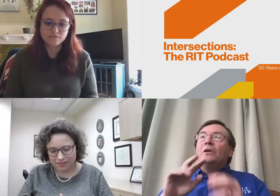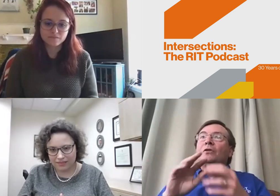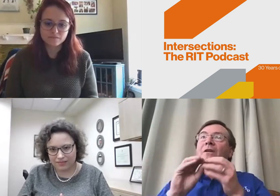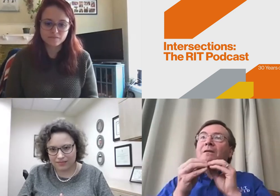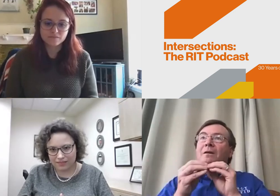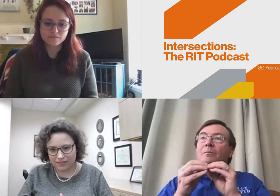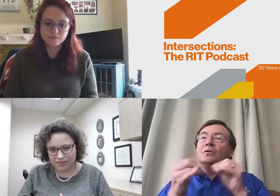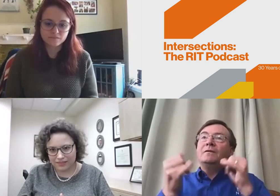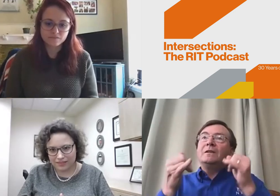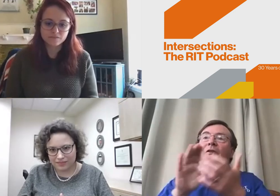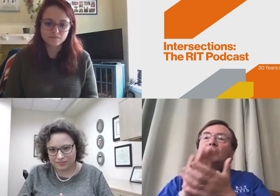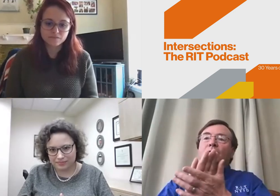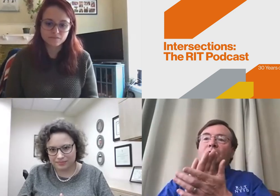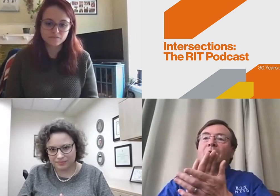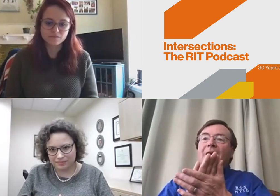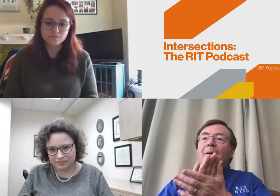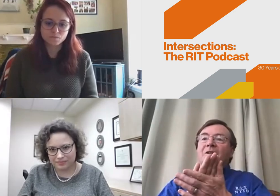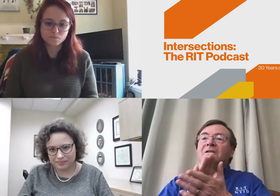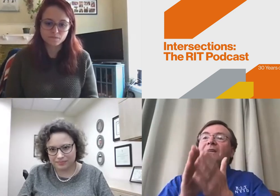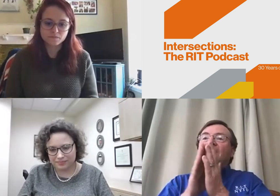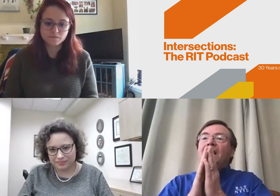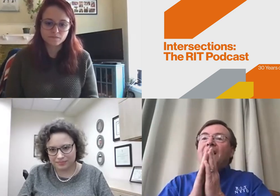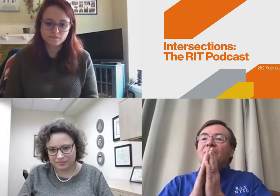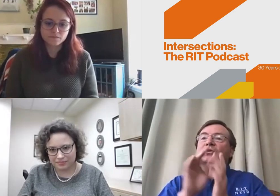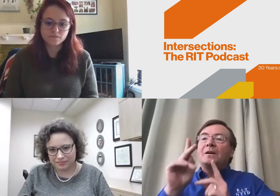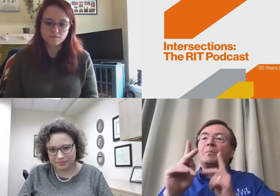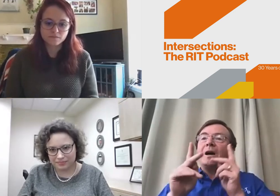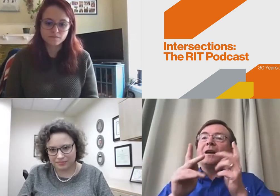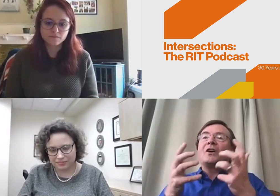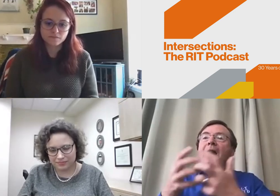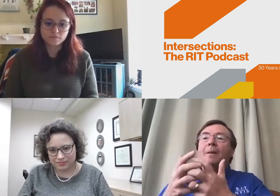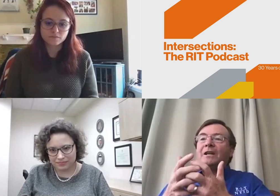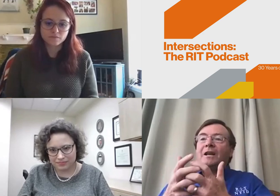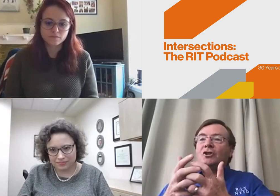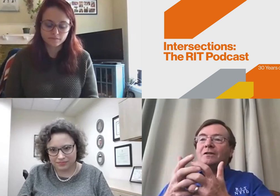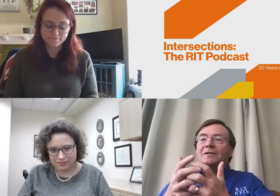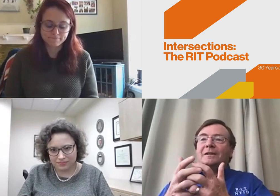look at the number of individuals on campus that have asked for some kind of accommodations,